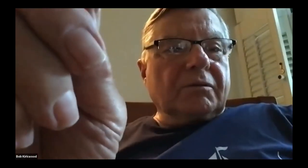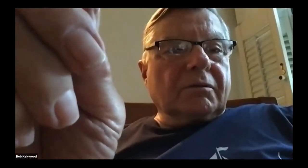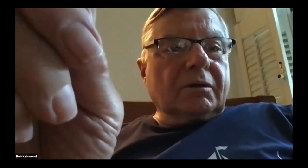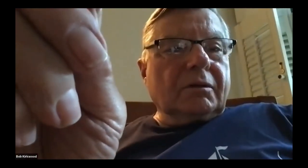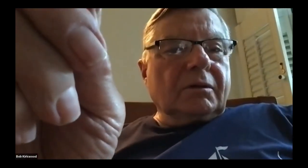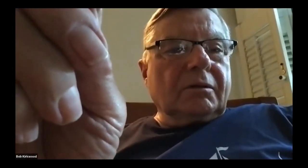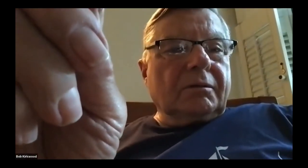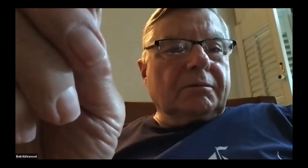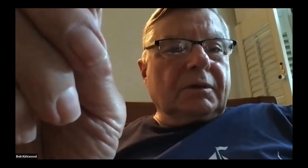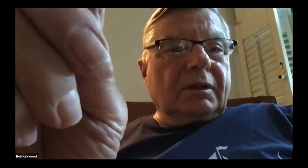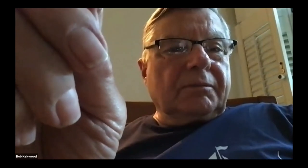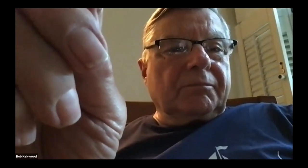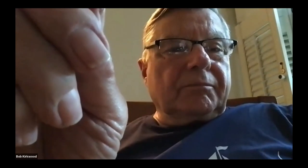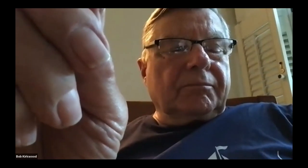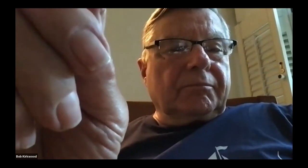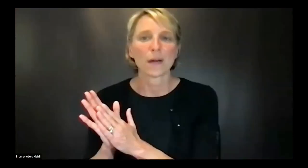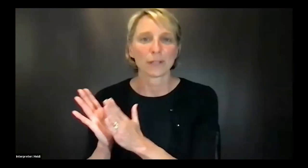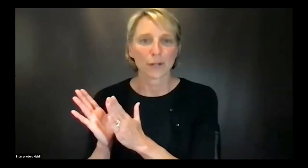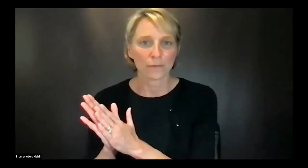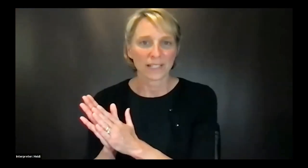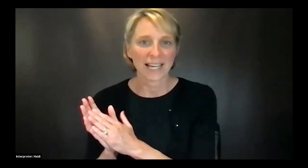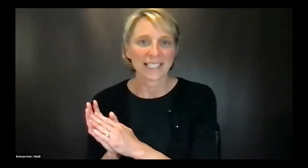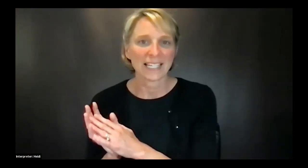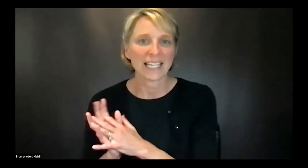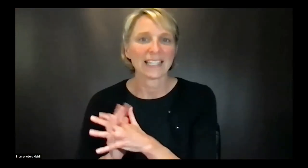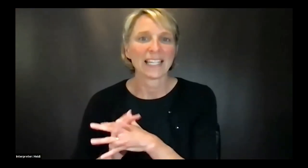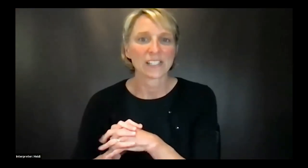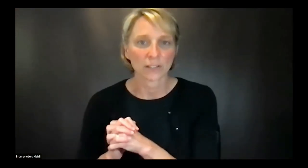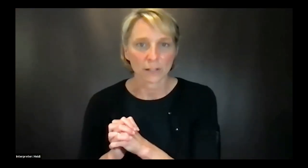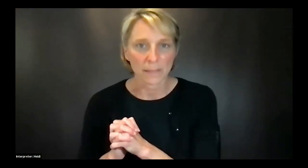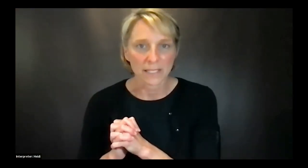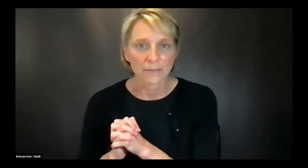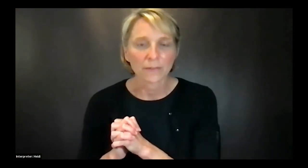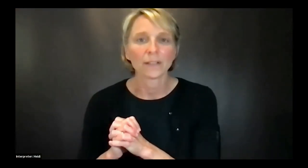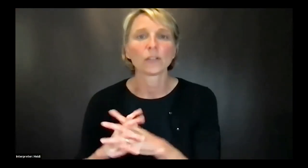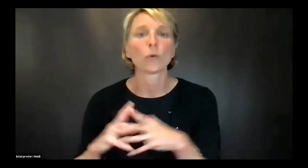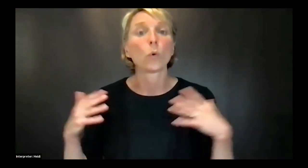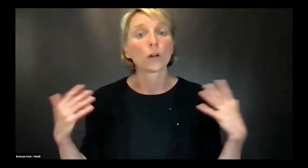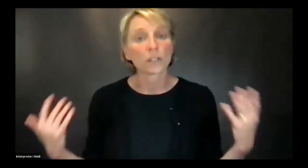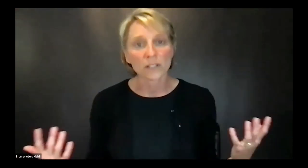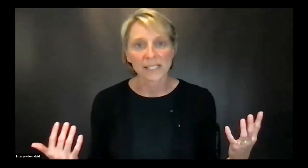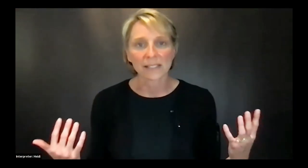always open. I know that with COVID-19 things are a little bit different. The world looks a little